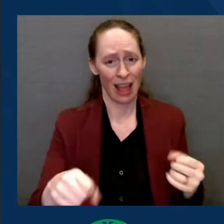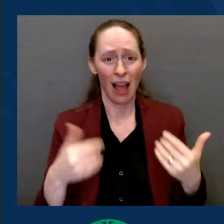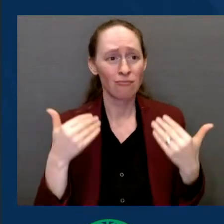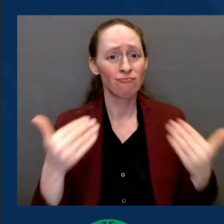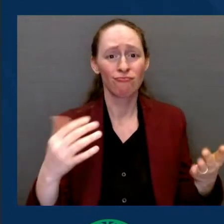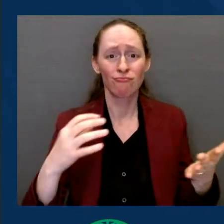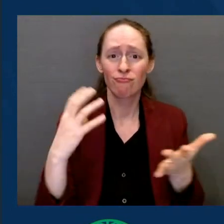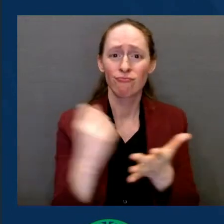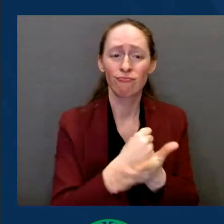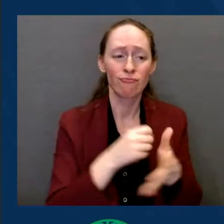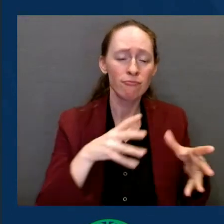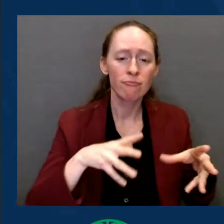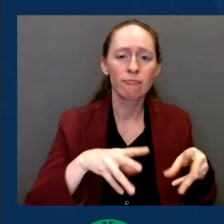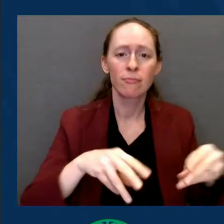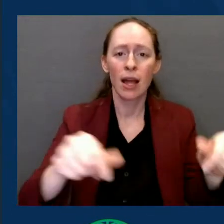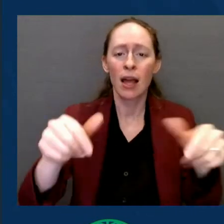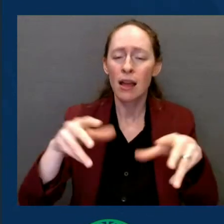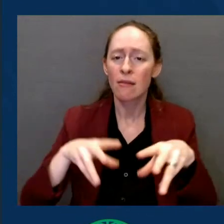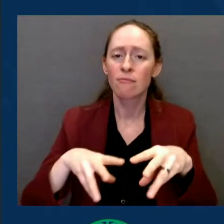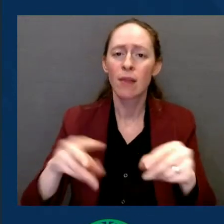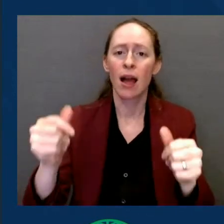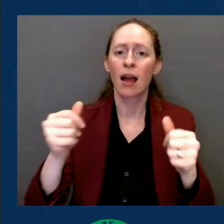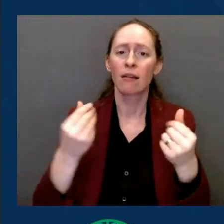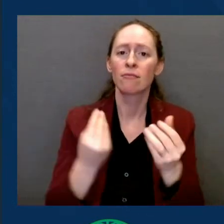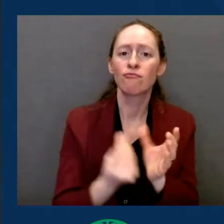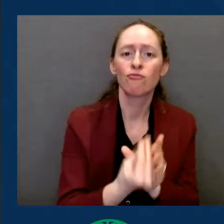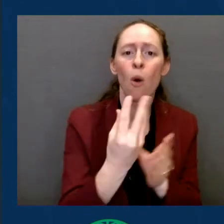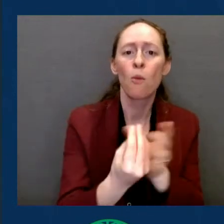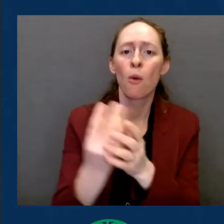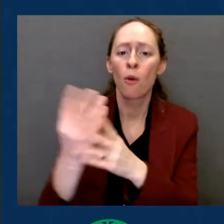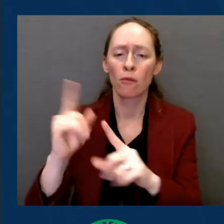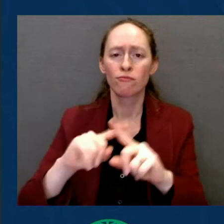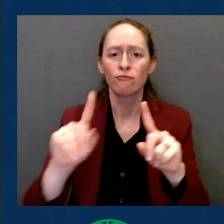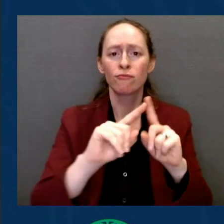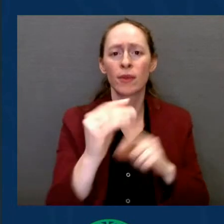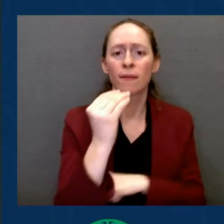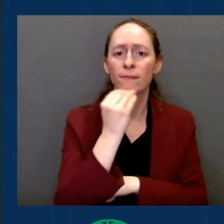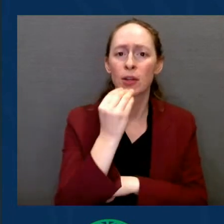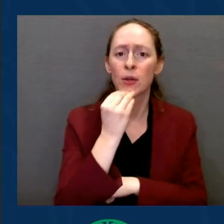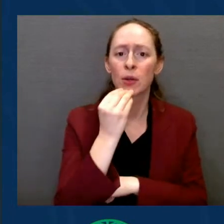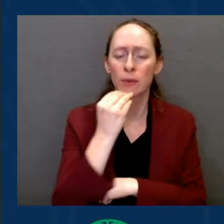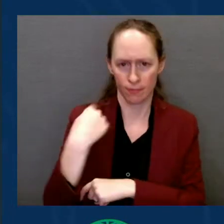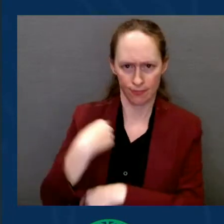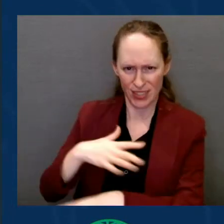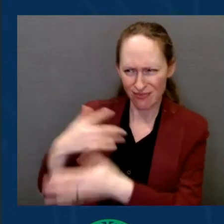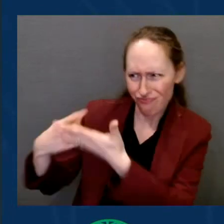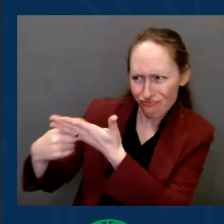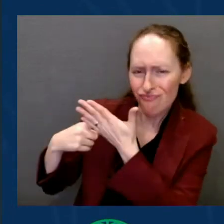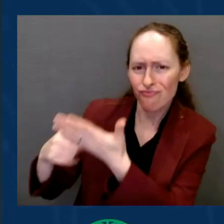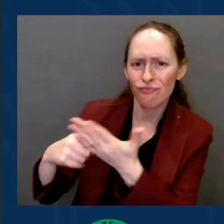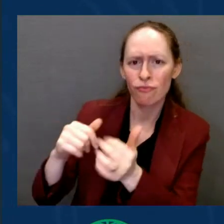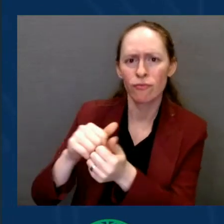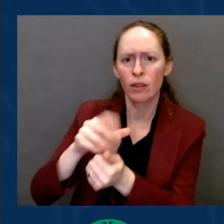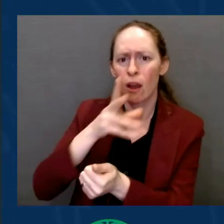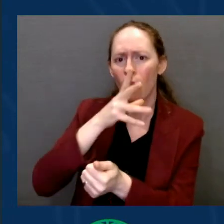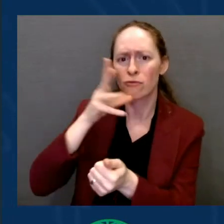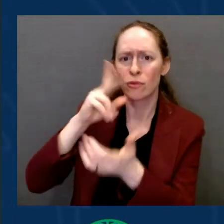and there's enormous potential. Enormous potential. And it also -- in short, Africa has the potential